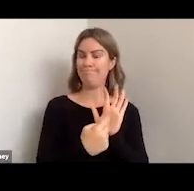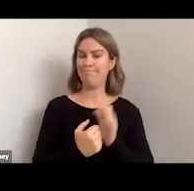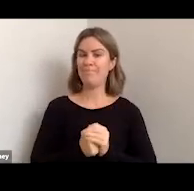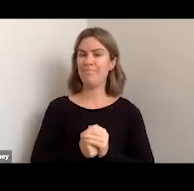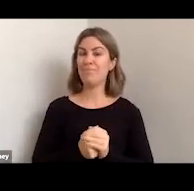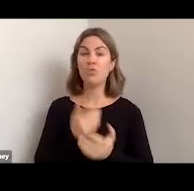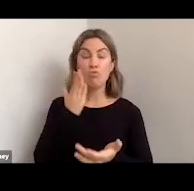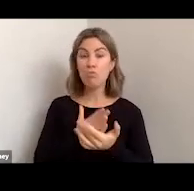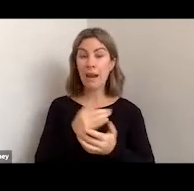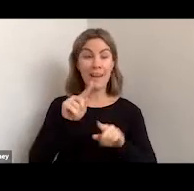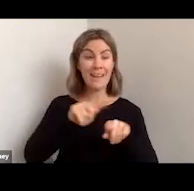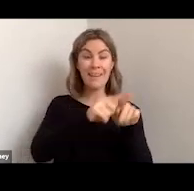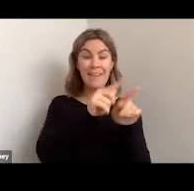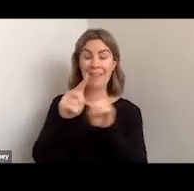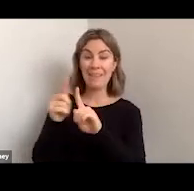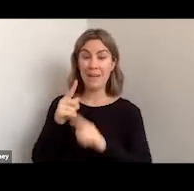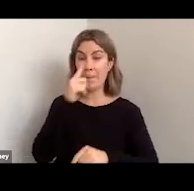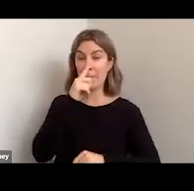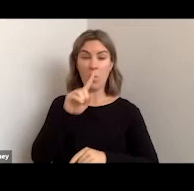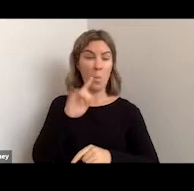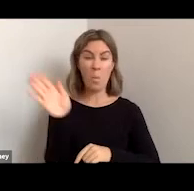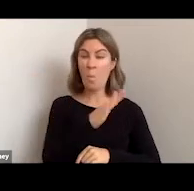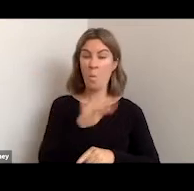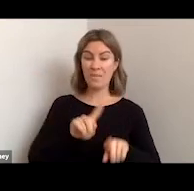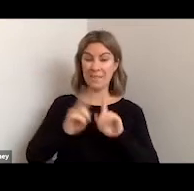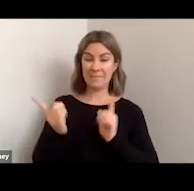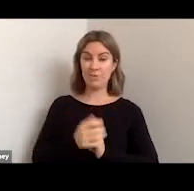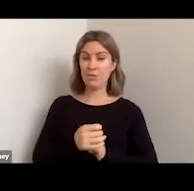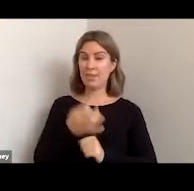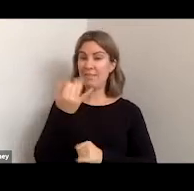So the first thing we do is look at something